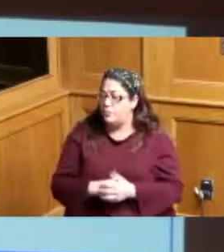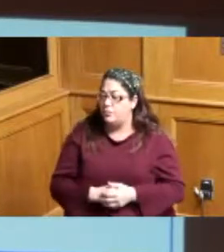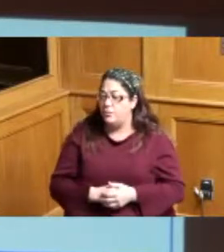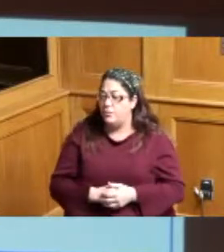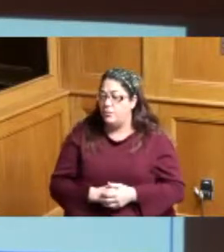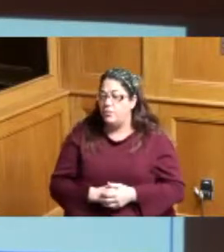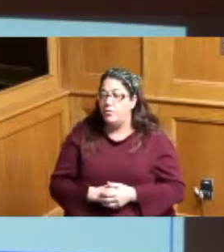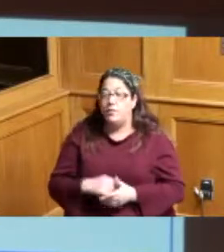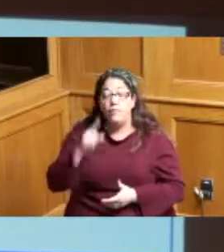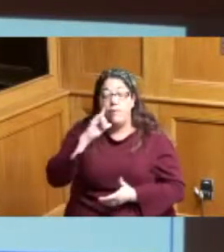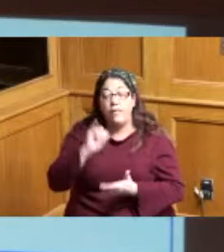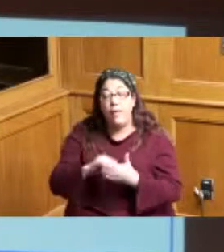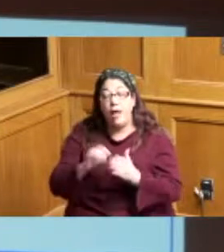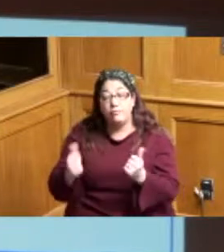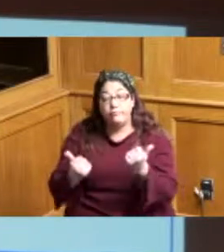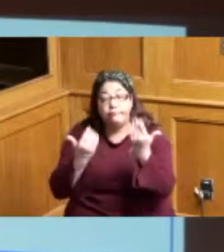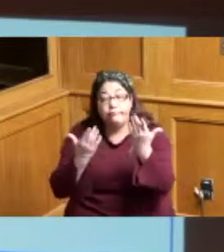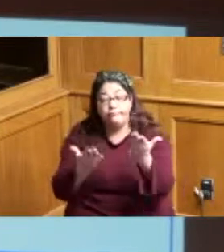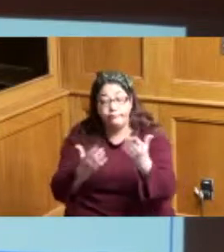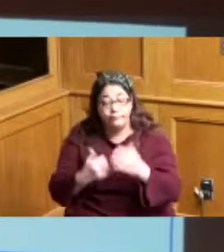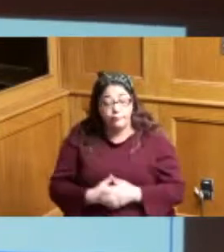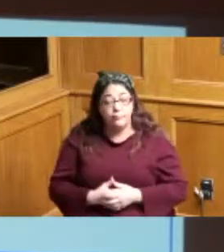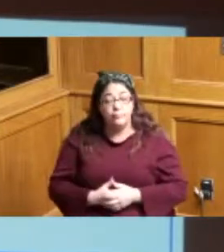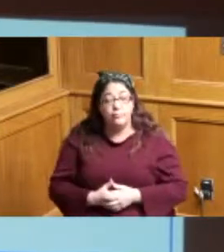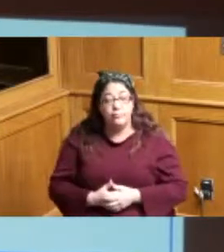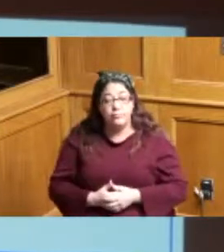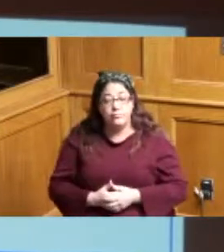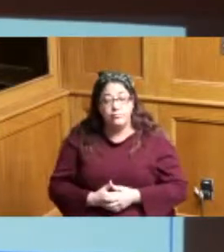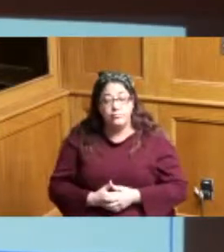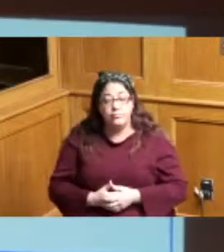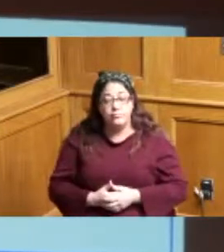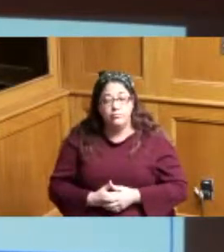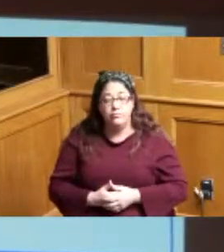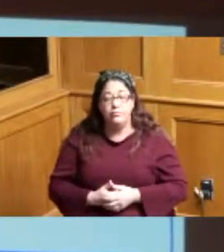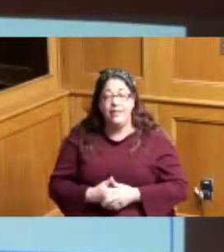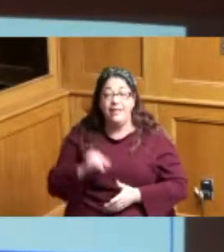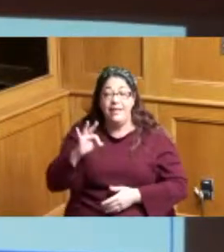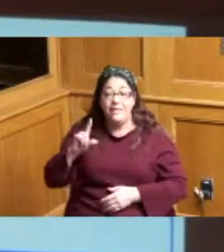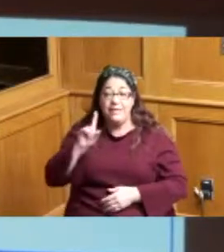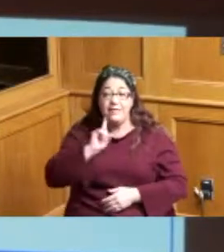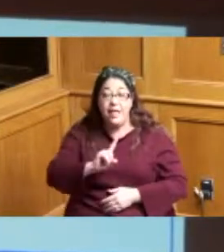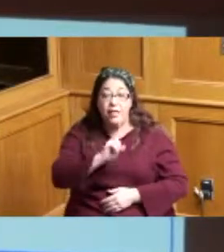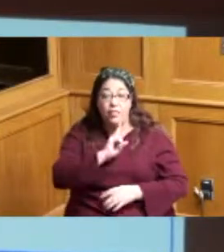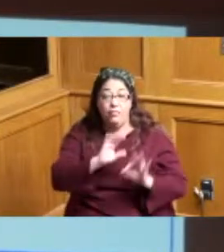we are proposing here is to have for all the single family residential and the two dwelling